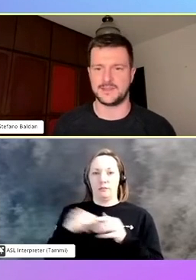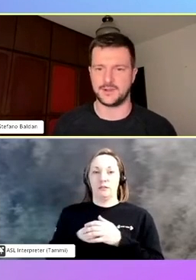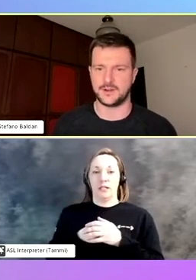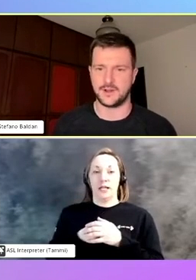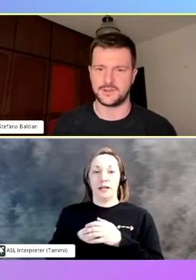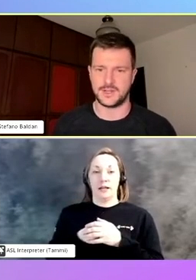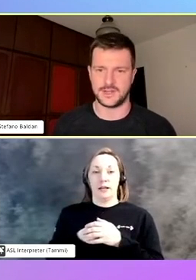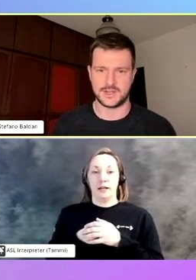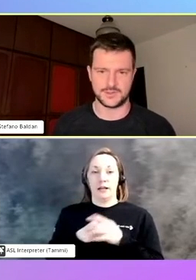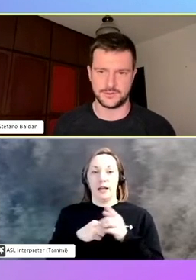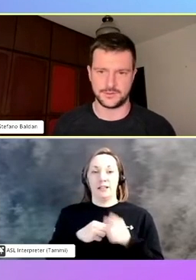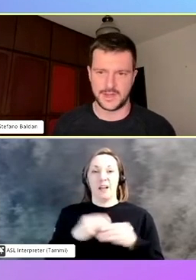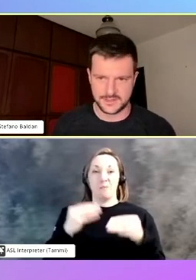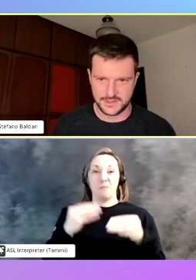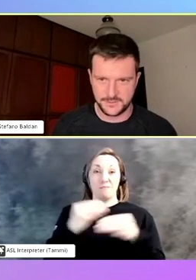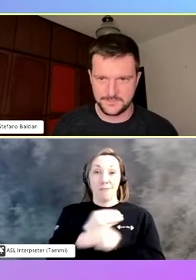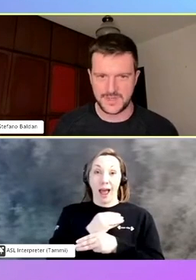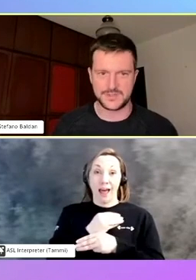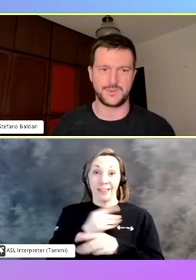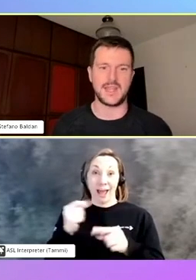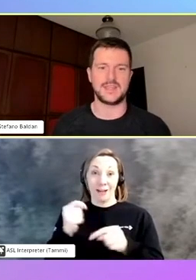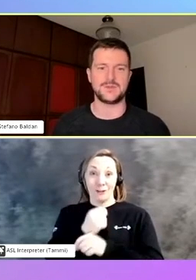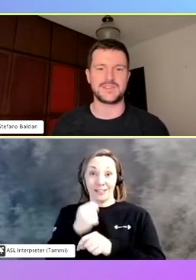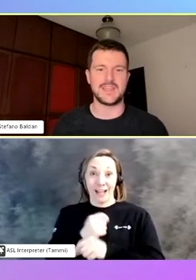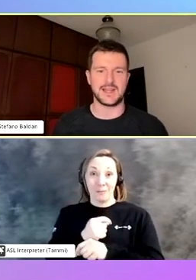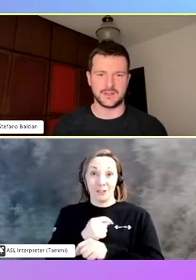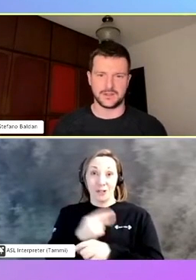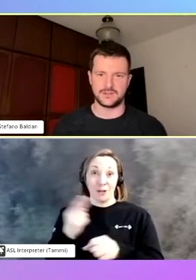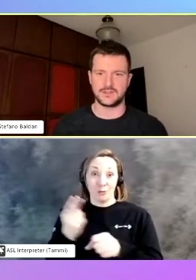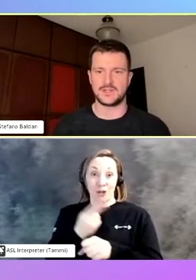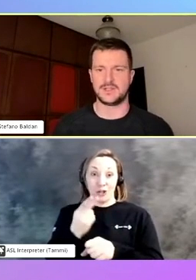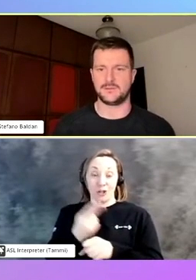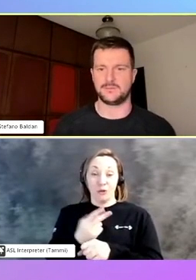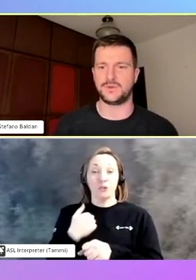It's much better to have accessibility embedded as part of the culture of your company.